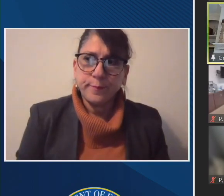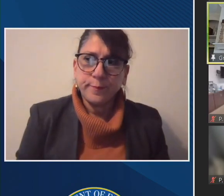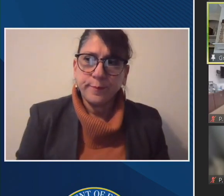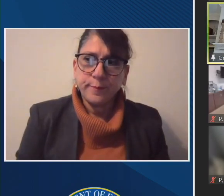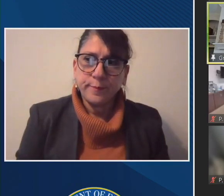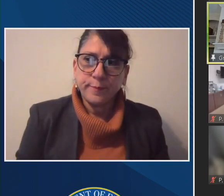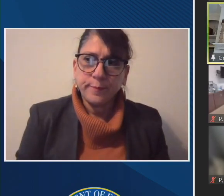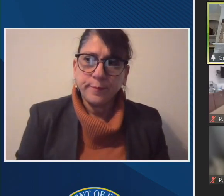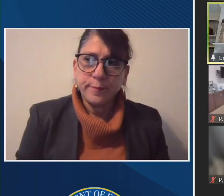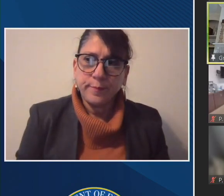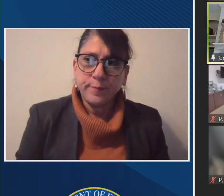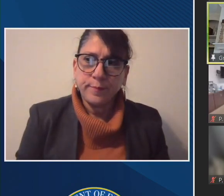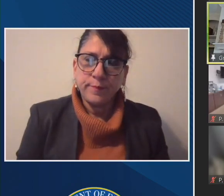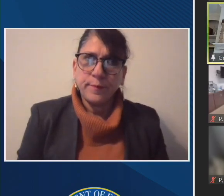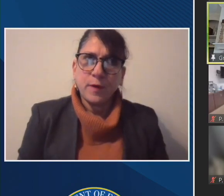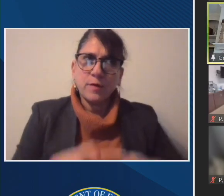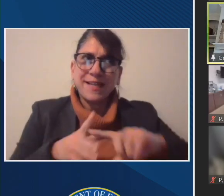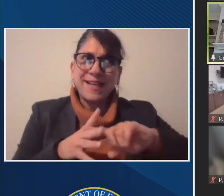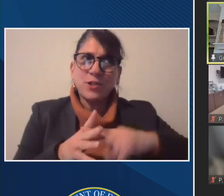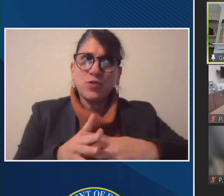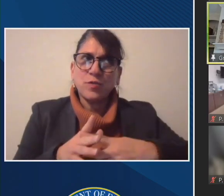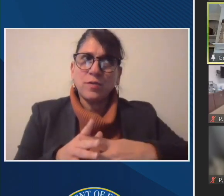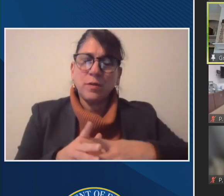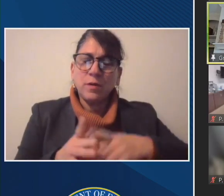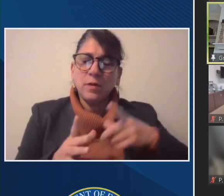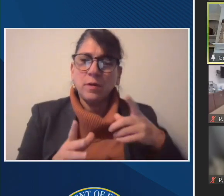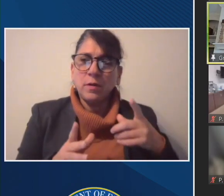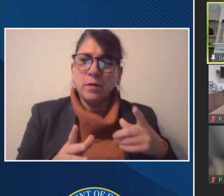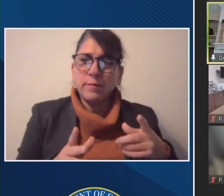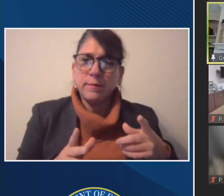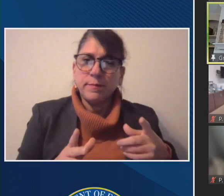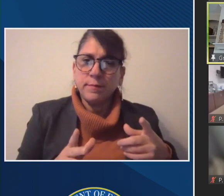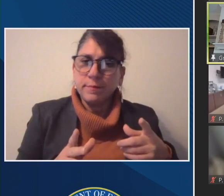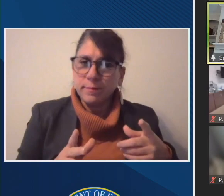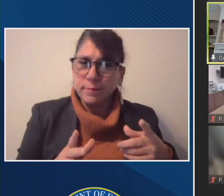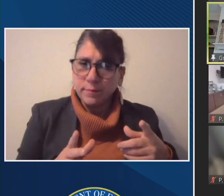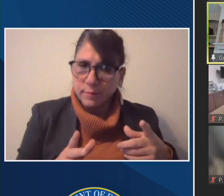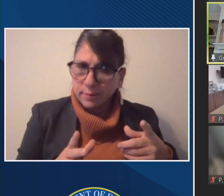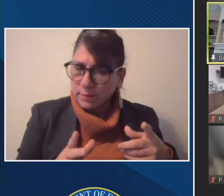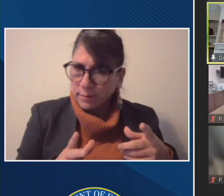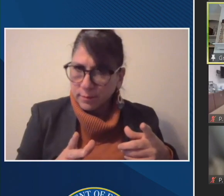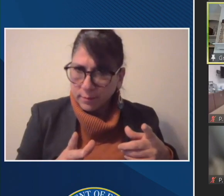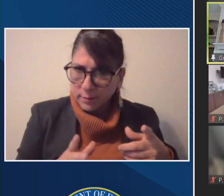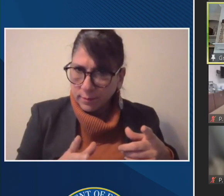nitial set of documentation the school has